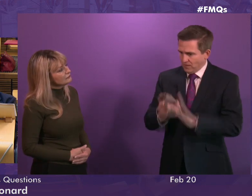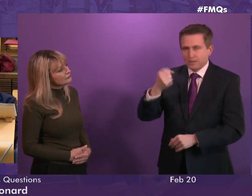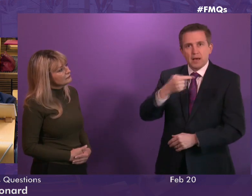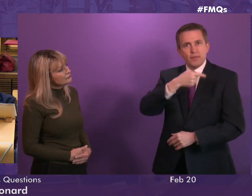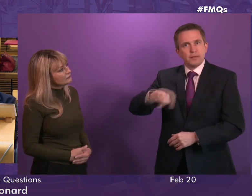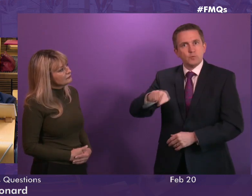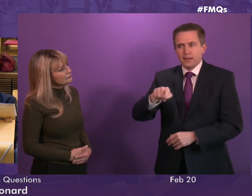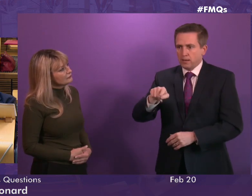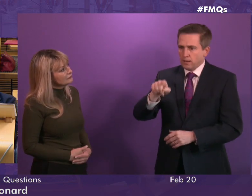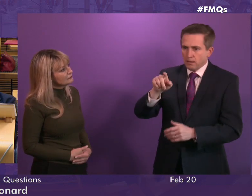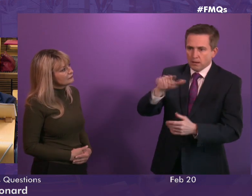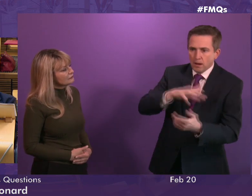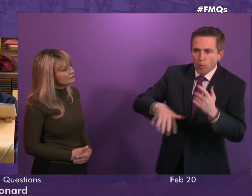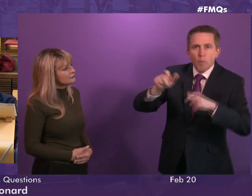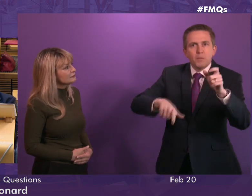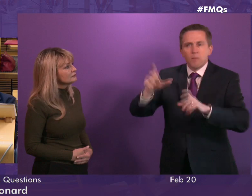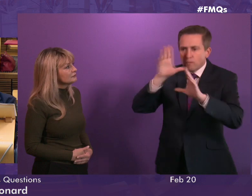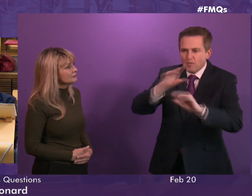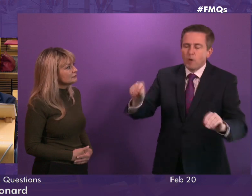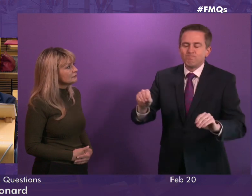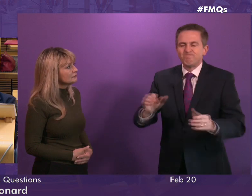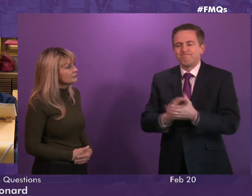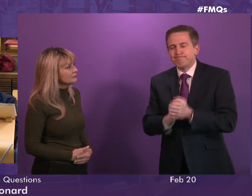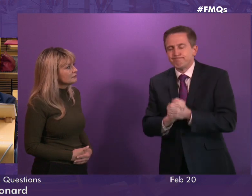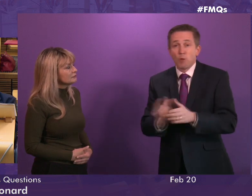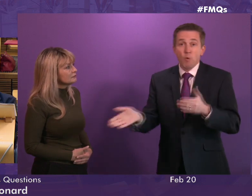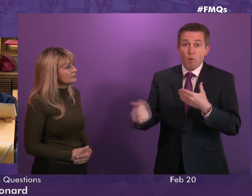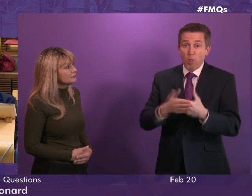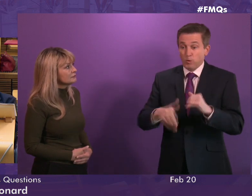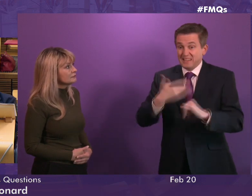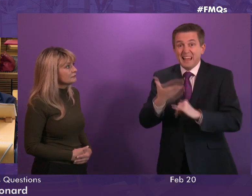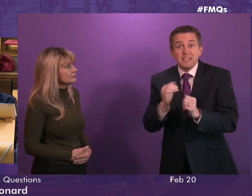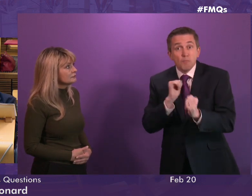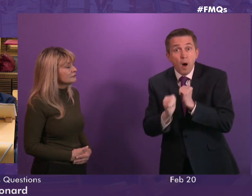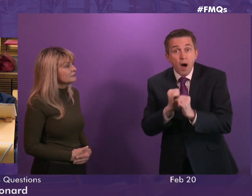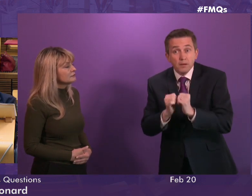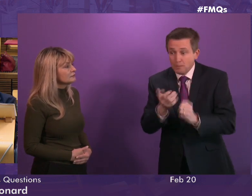people have been told that it will close completely at the end of March.